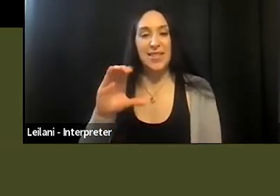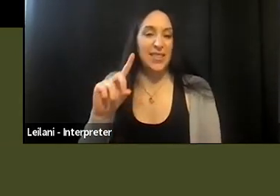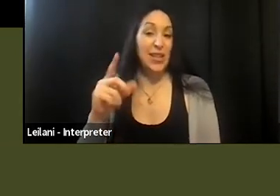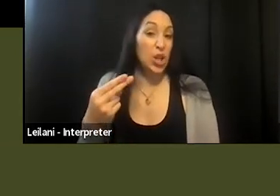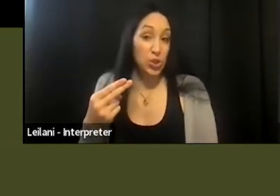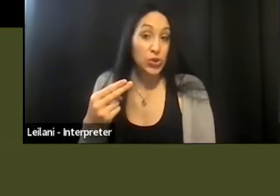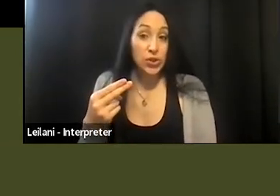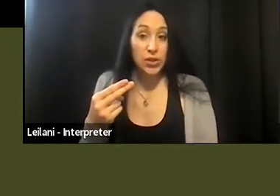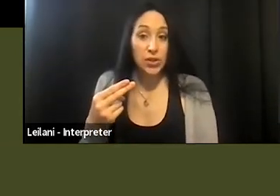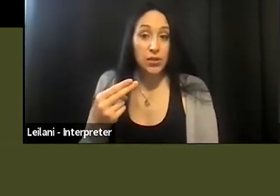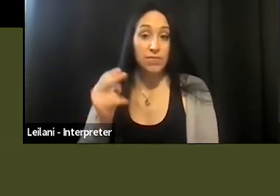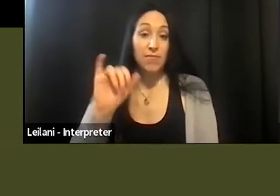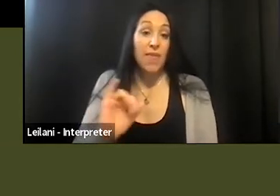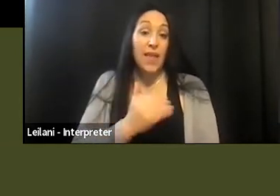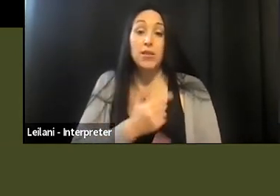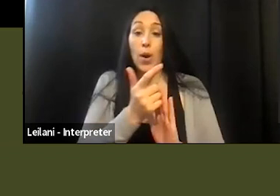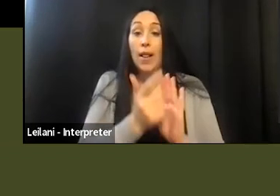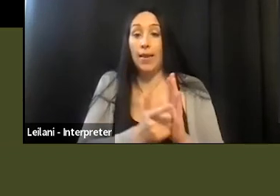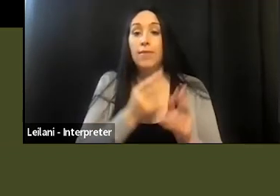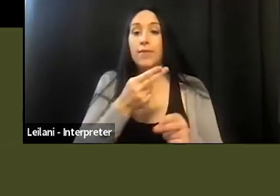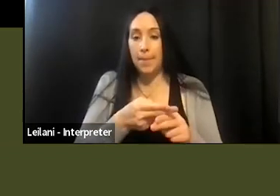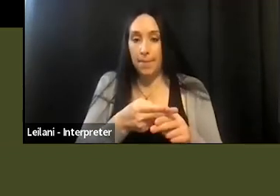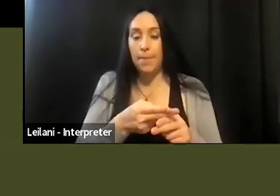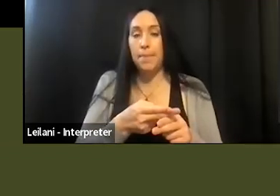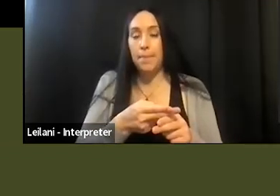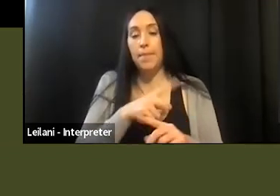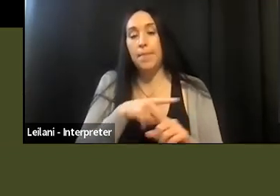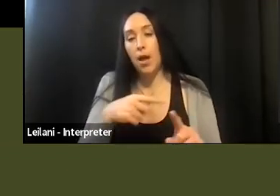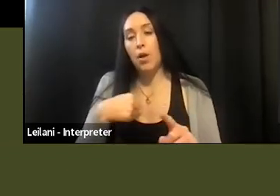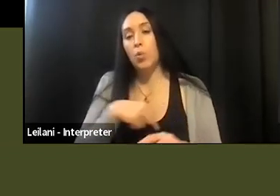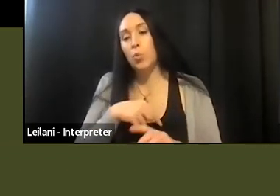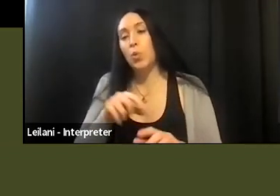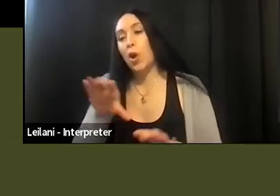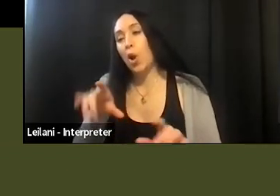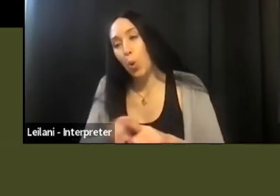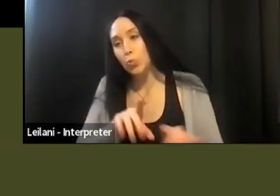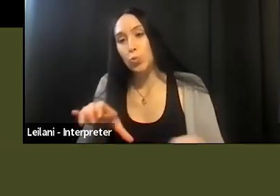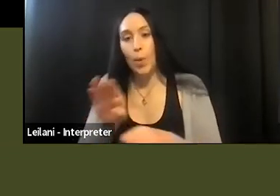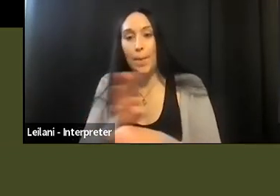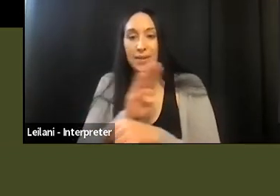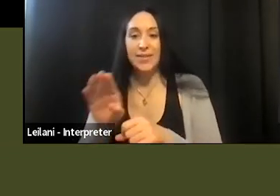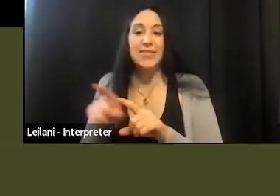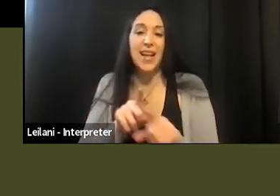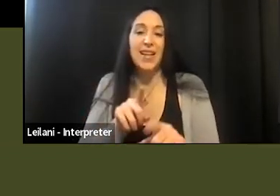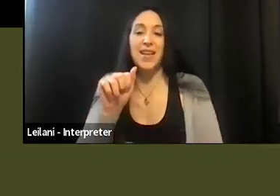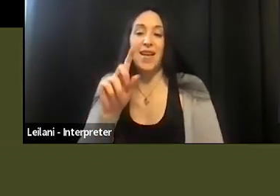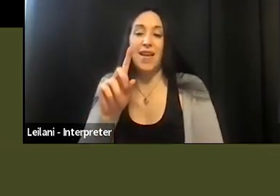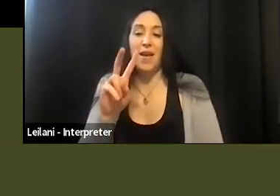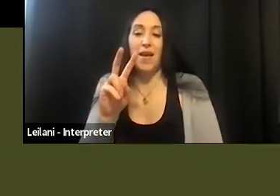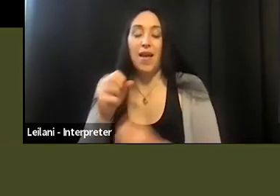That's our legal name. And we do business as Advocacy Network on Disabilities. We provide services to individual